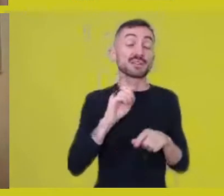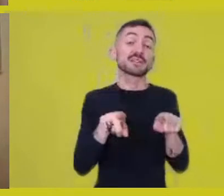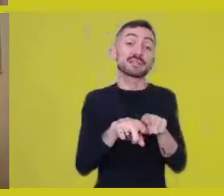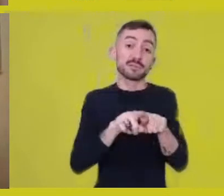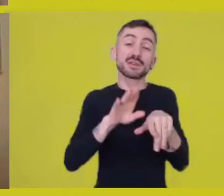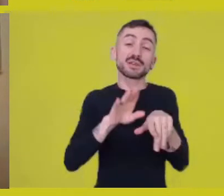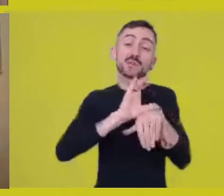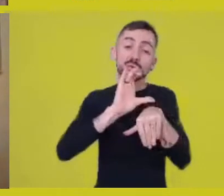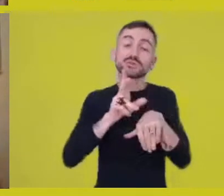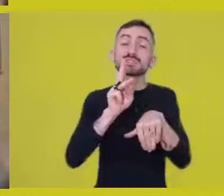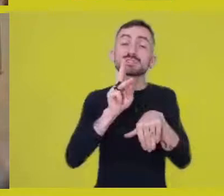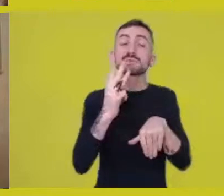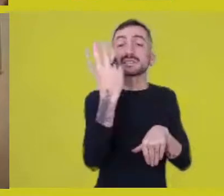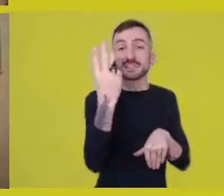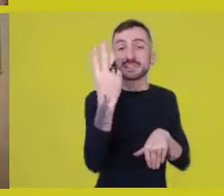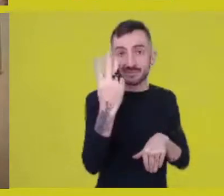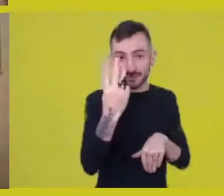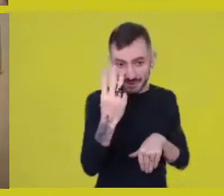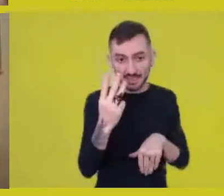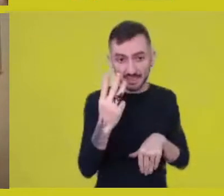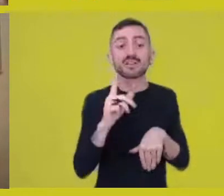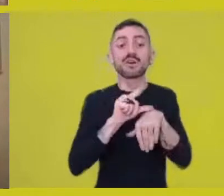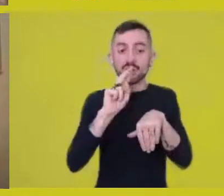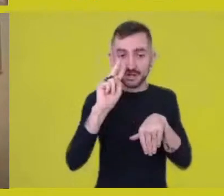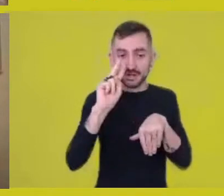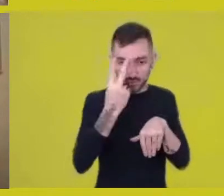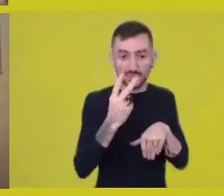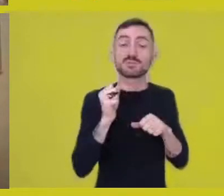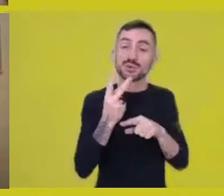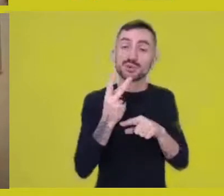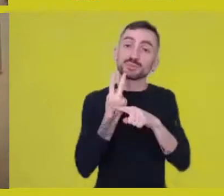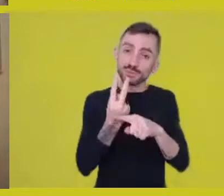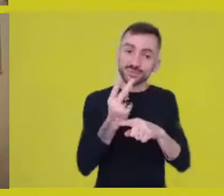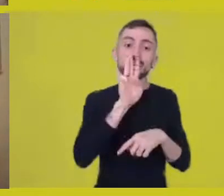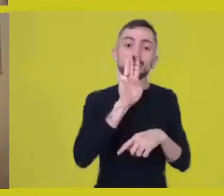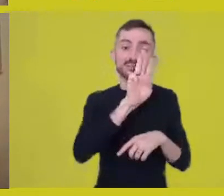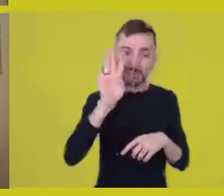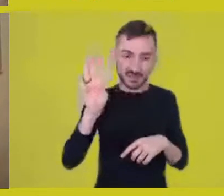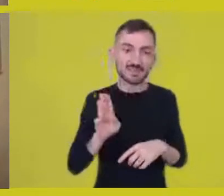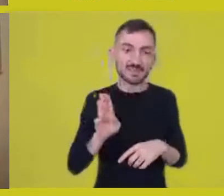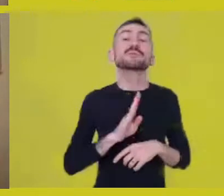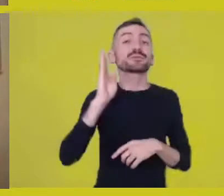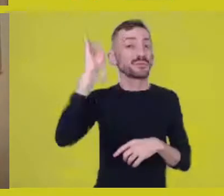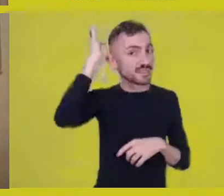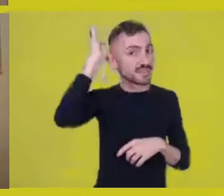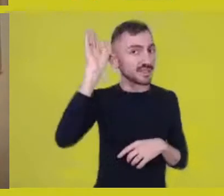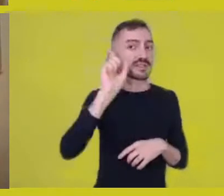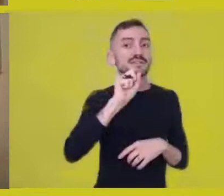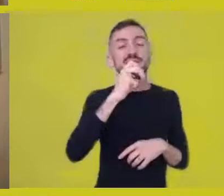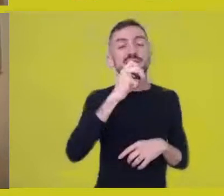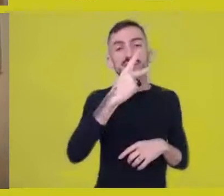on the webpage where you’ll also find more info: sescsp.org.br/cpt